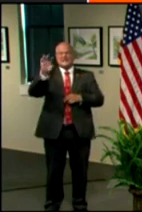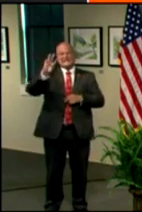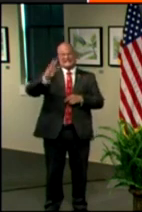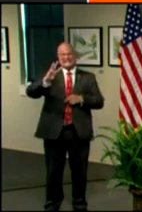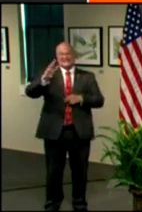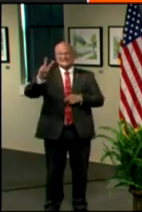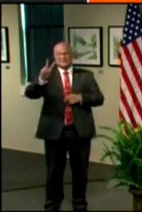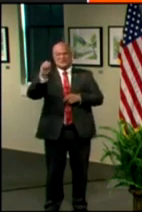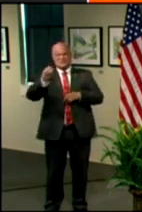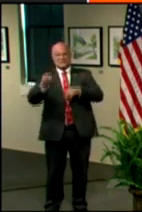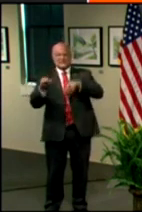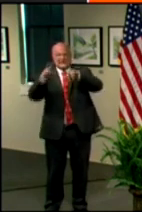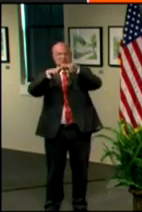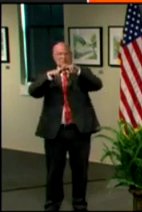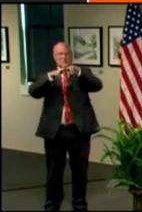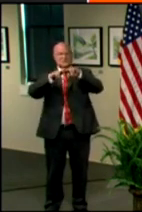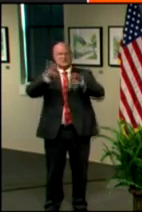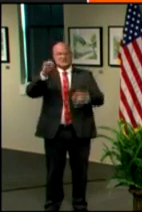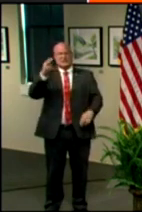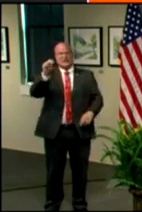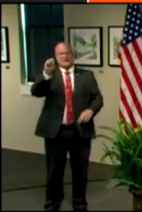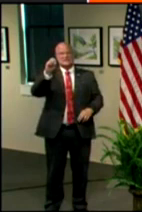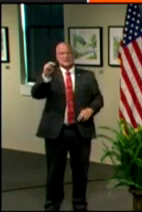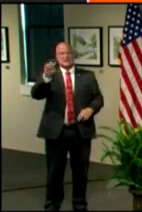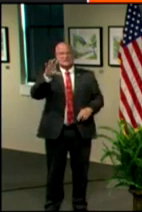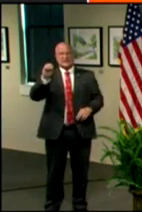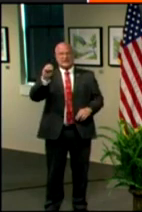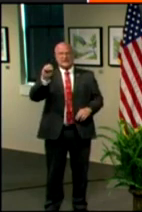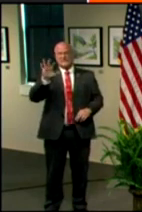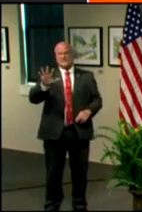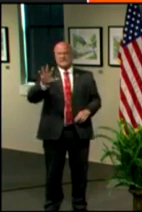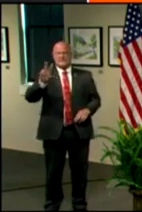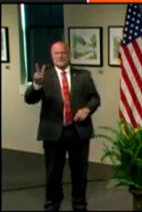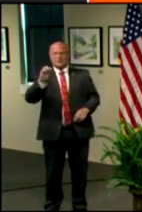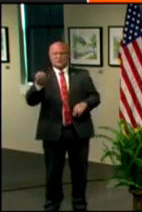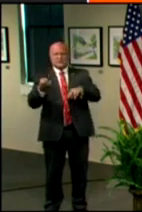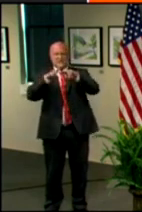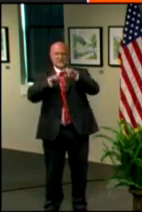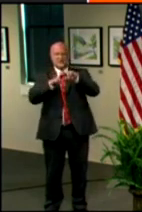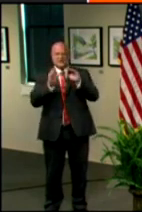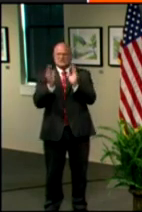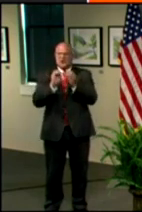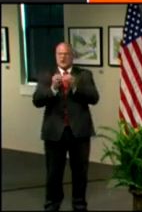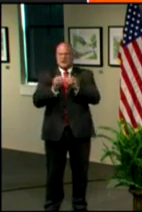INCREASE EVEN THOUGH THE NUMBERS ARE STILL LOW. YOU LOOK AT CRAWFORD COUNTY, A